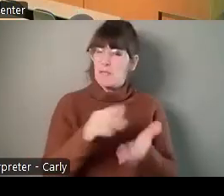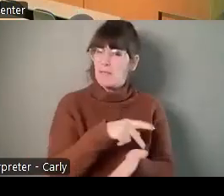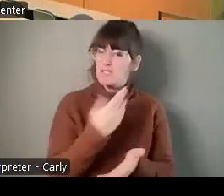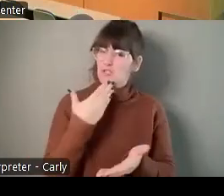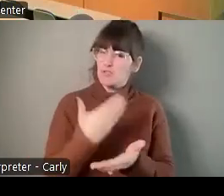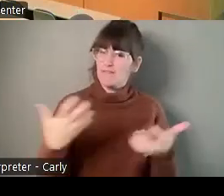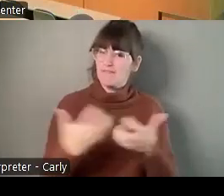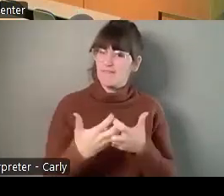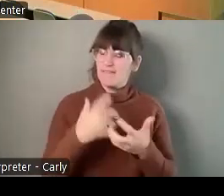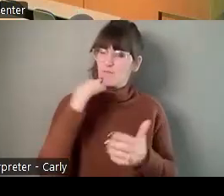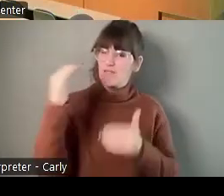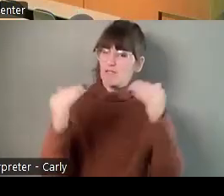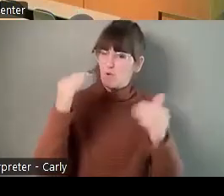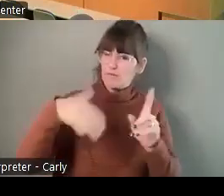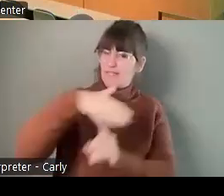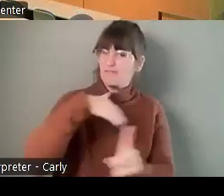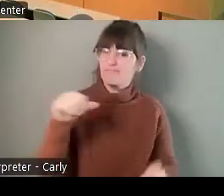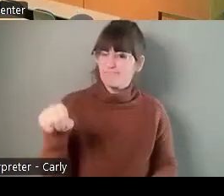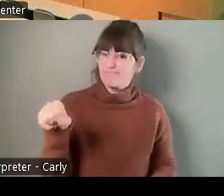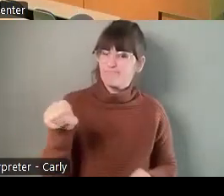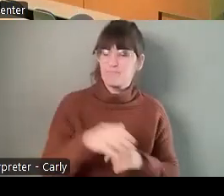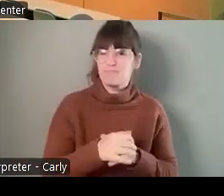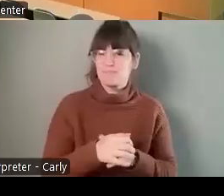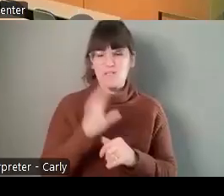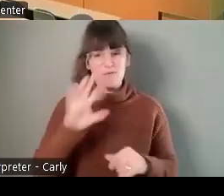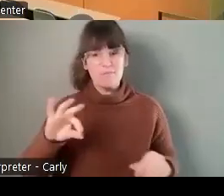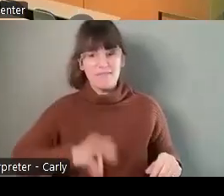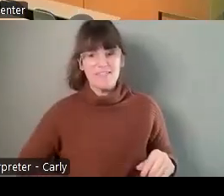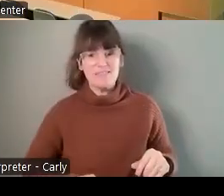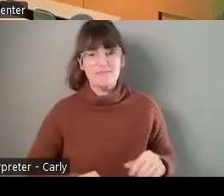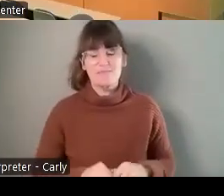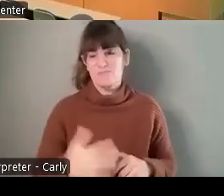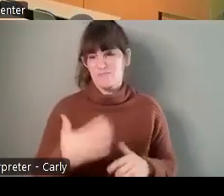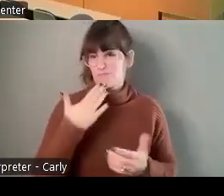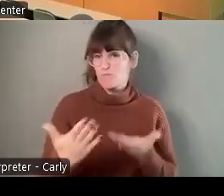the adult setting. Um, and I think would really well be be served by something like this. That's a